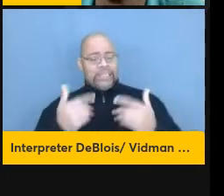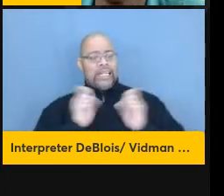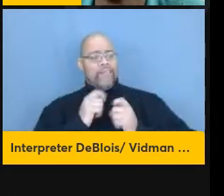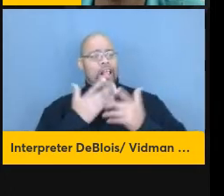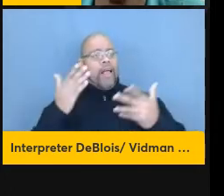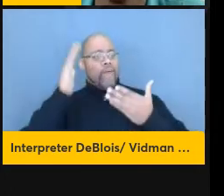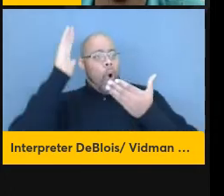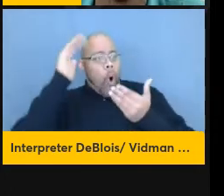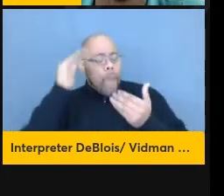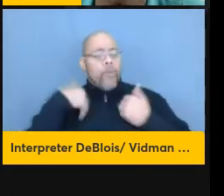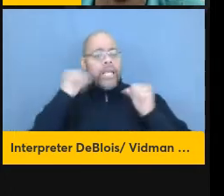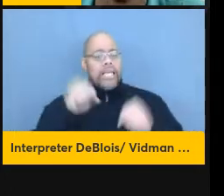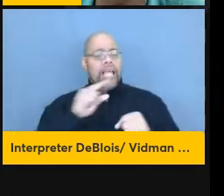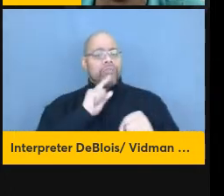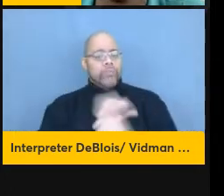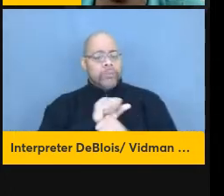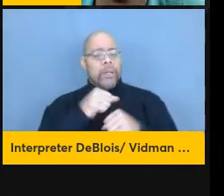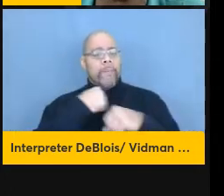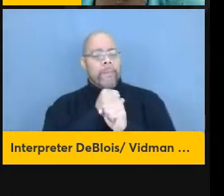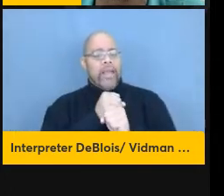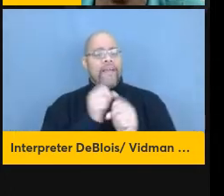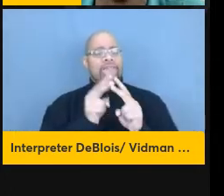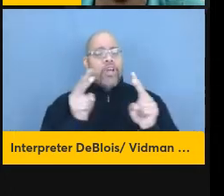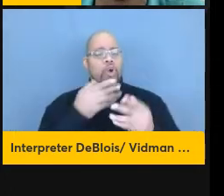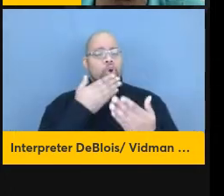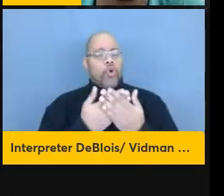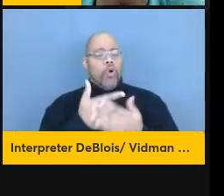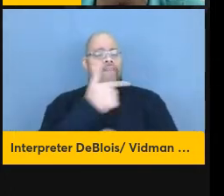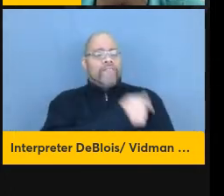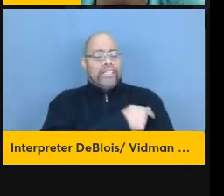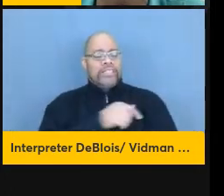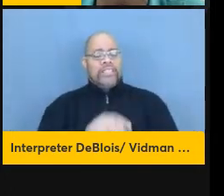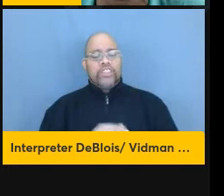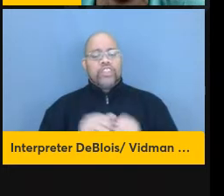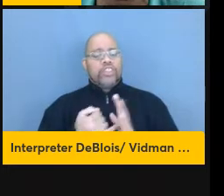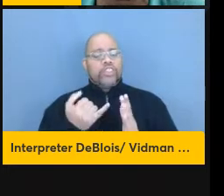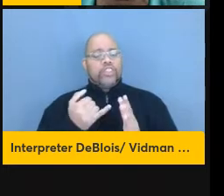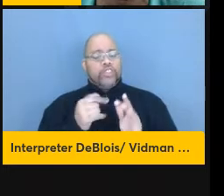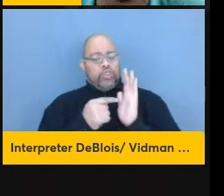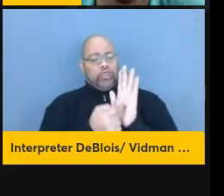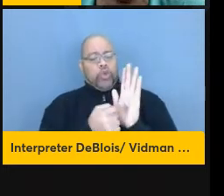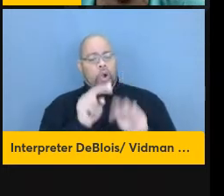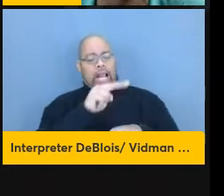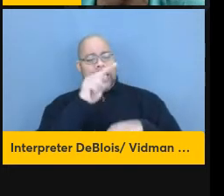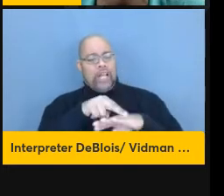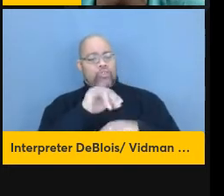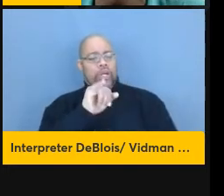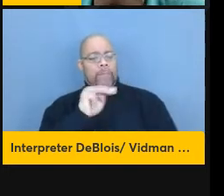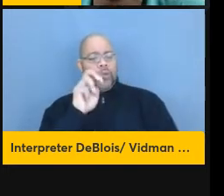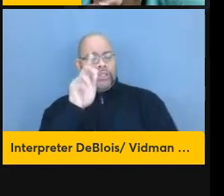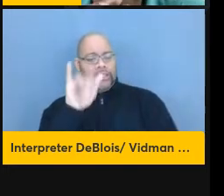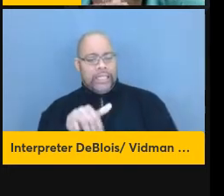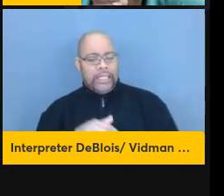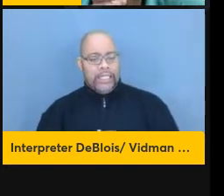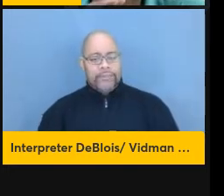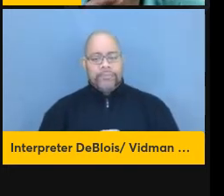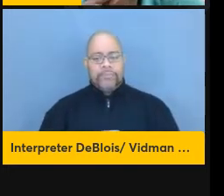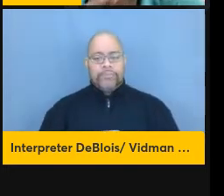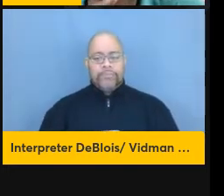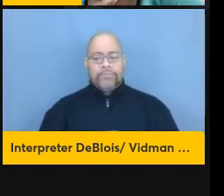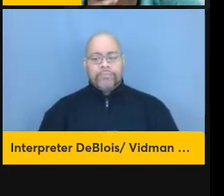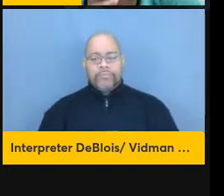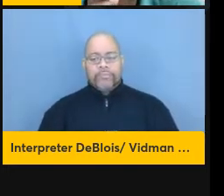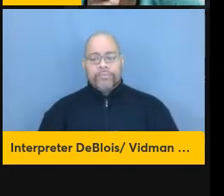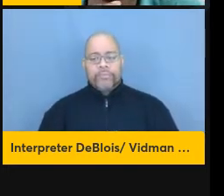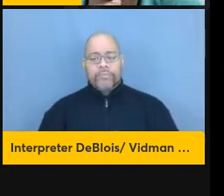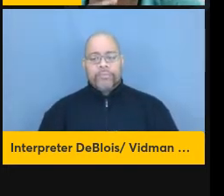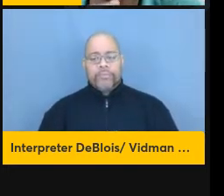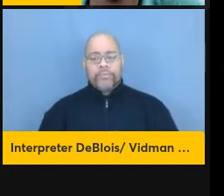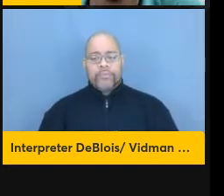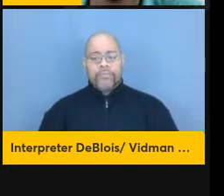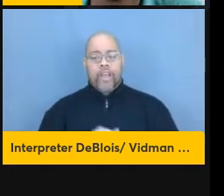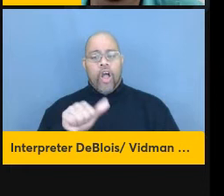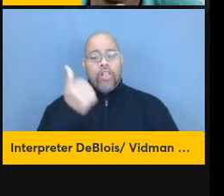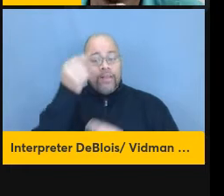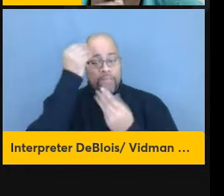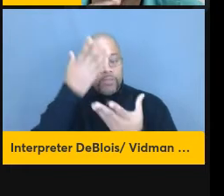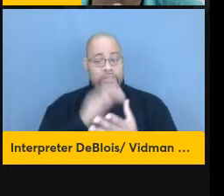we can, in fact, make very good vaccines, just modeling on natural immunity. The other bit of data that really lays the